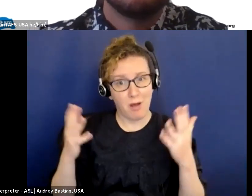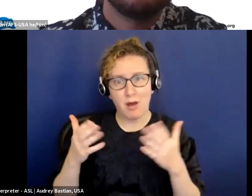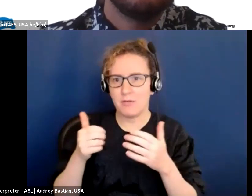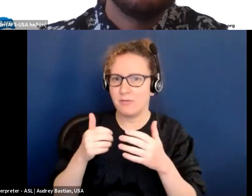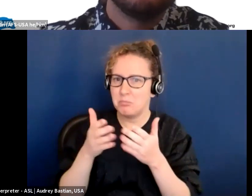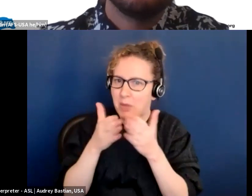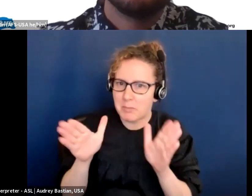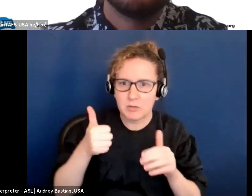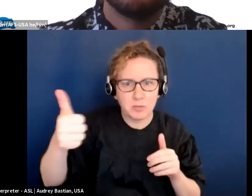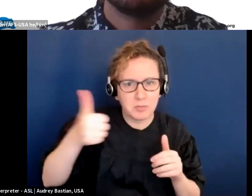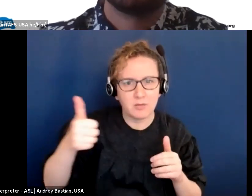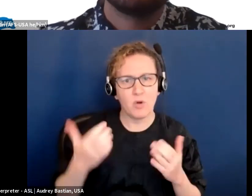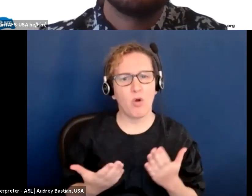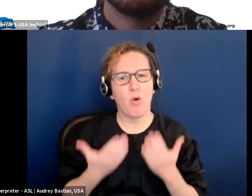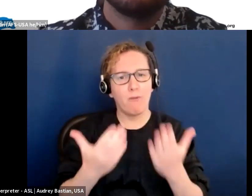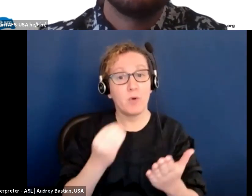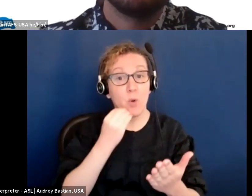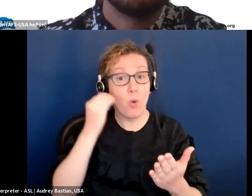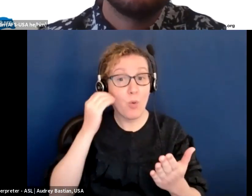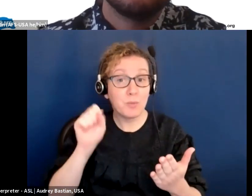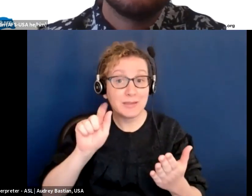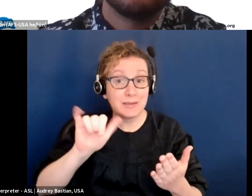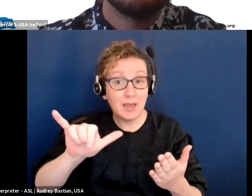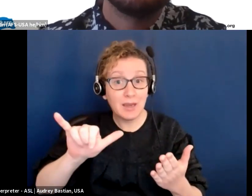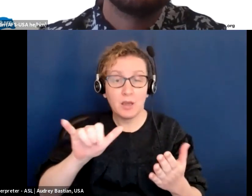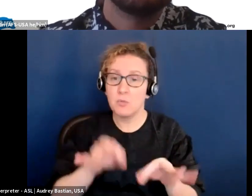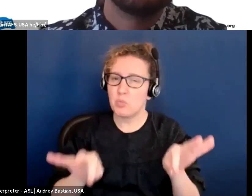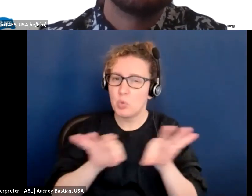It offered a homestay that was important for me to develop the language. It checked all